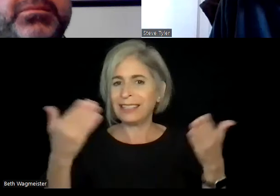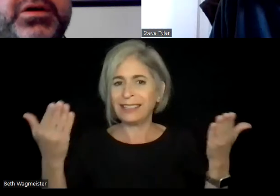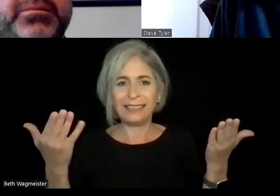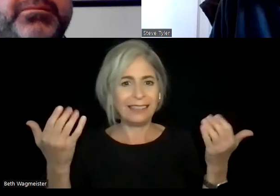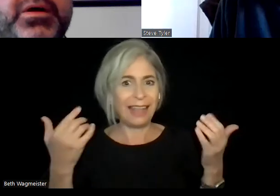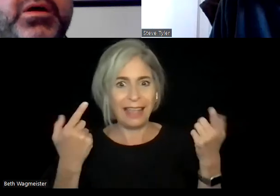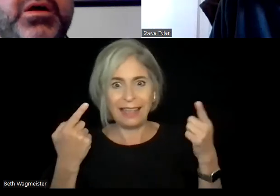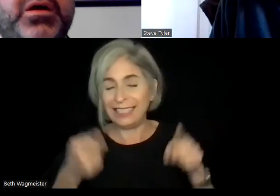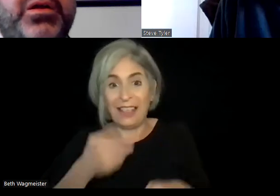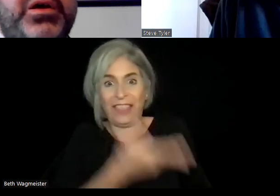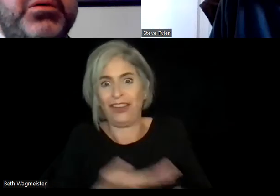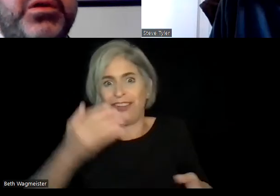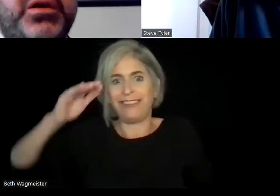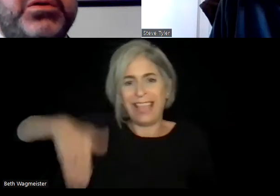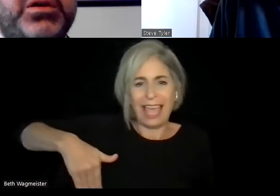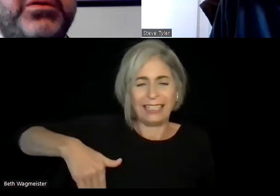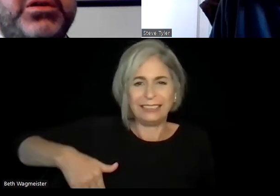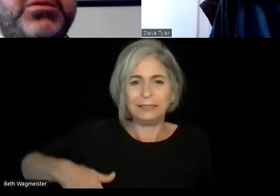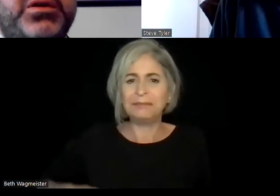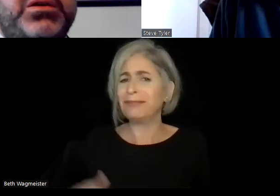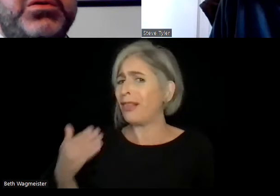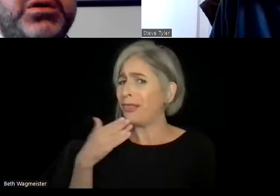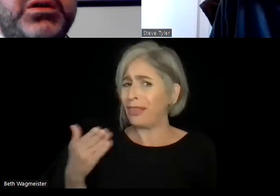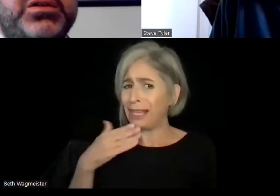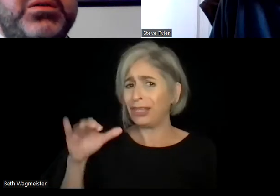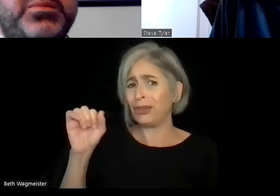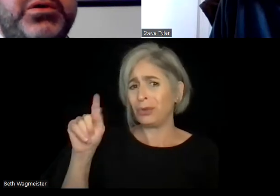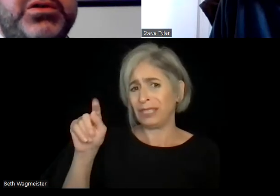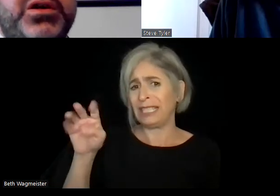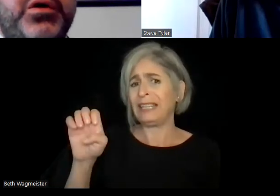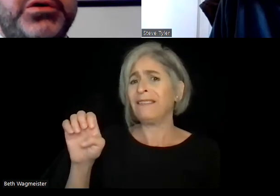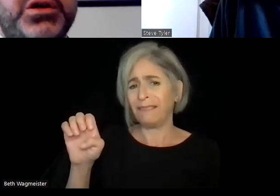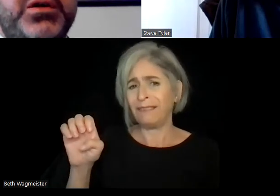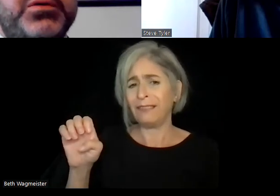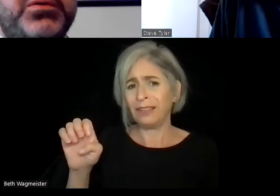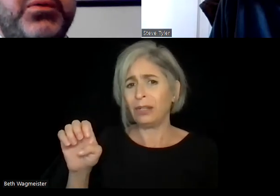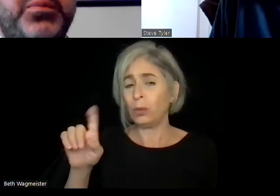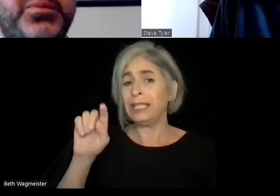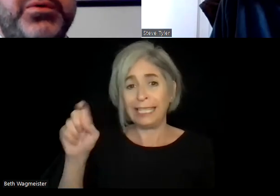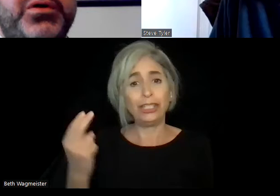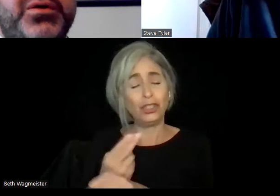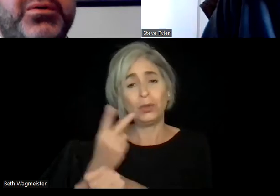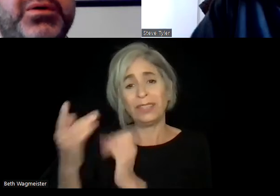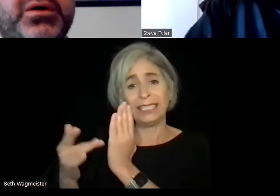create, the picture we're trying to paint, it, isn't there yet . Let's imagine. >> MOHAMMED ALI LOUTFY: Yeah.